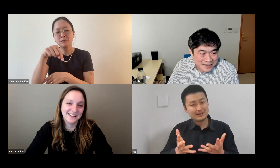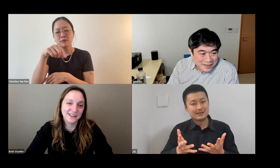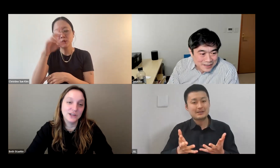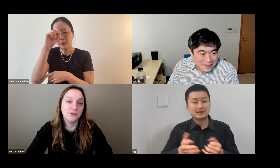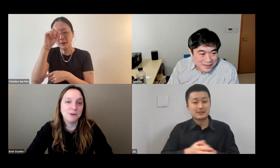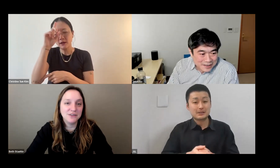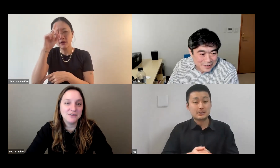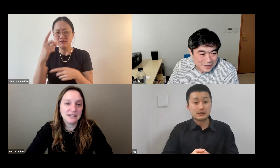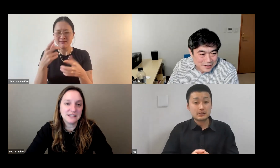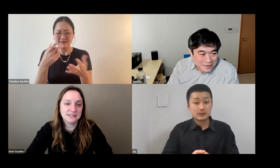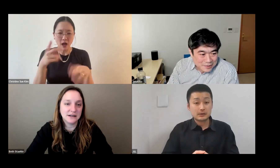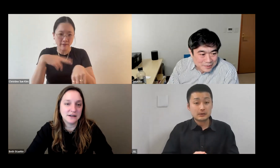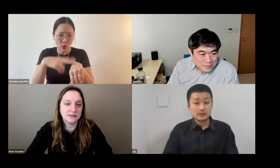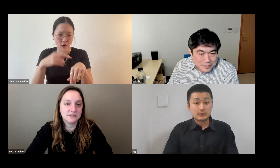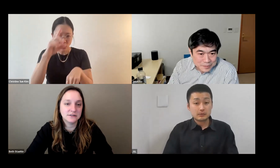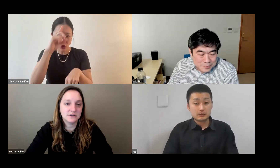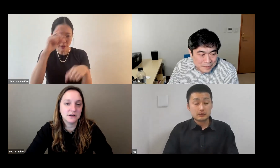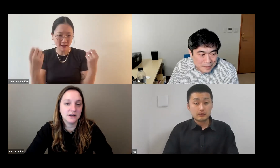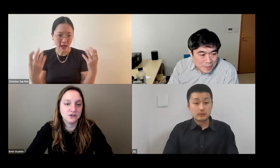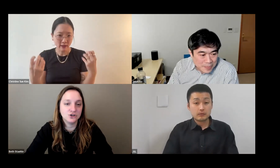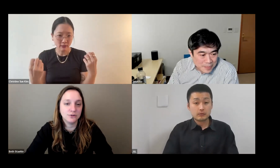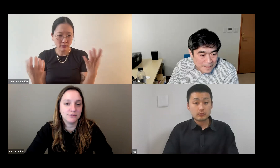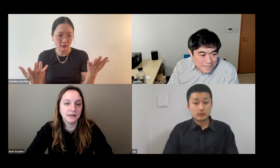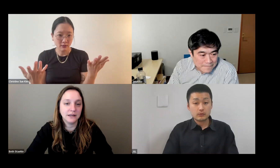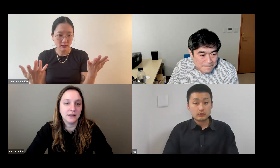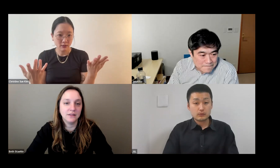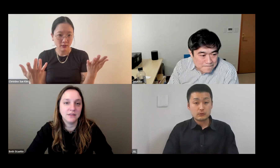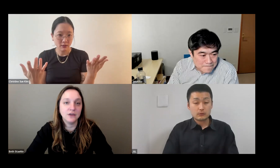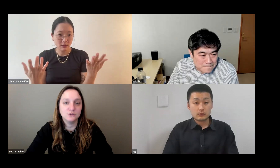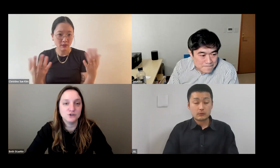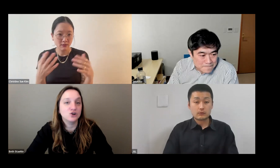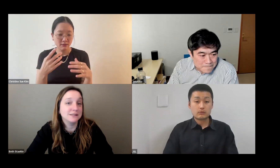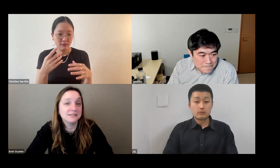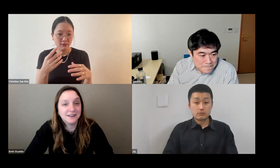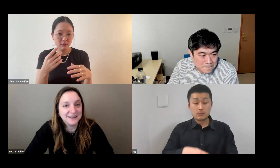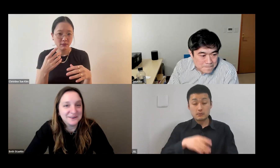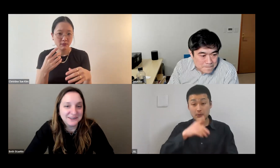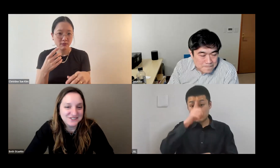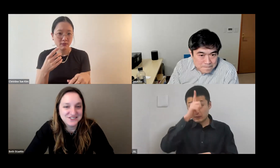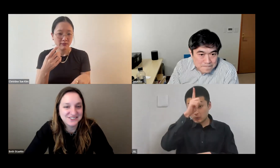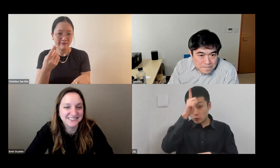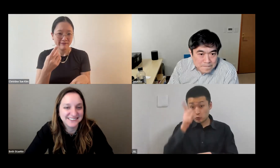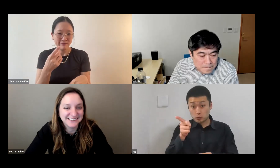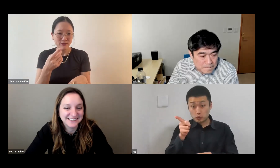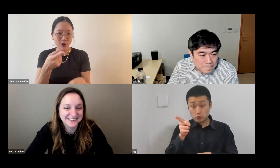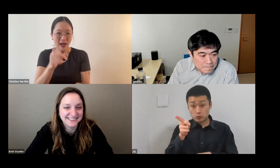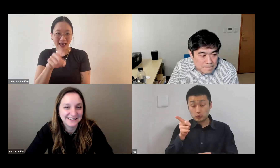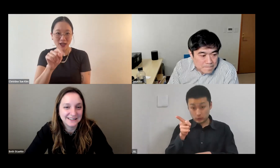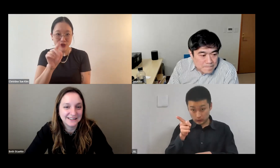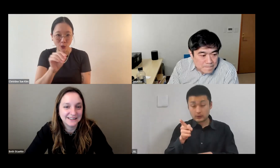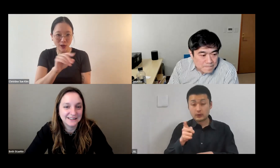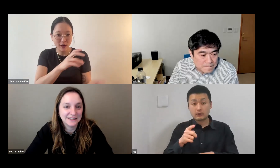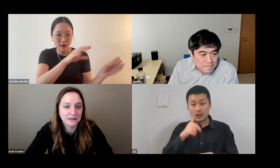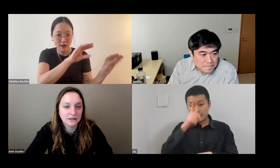You know, part of it is that in Germany they use German sign language.